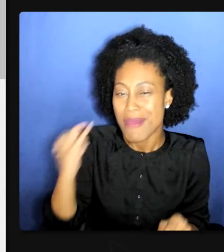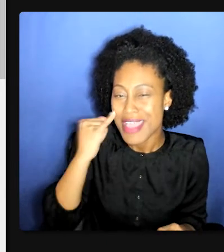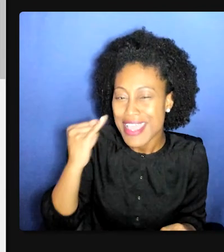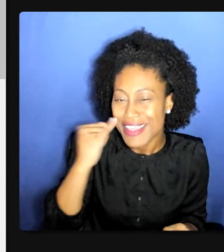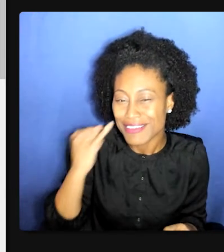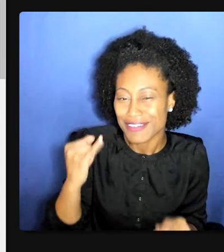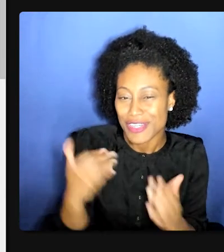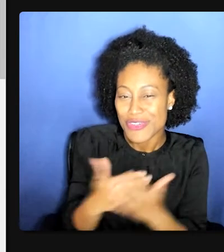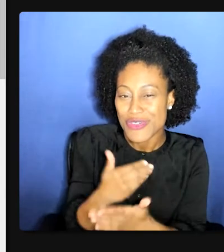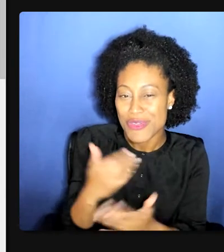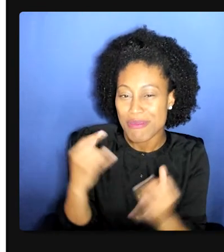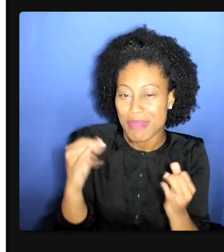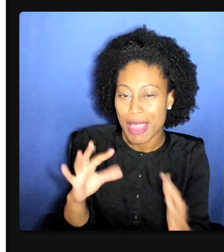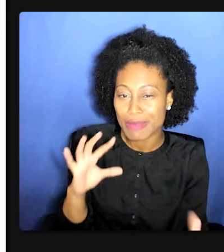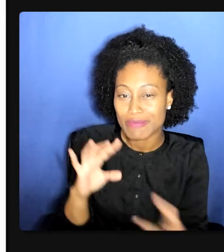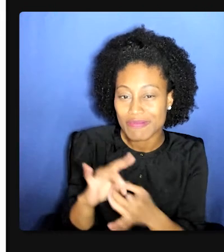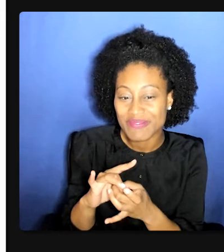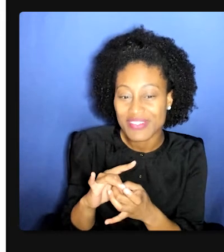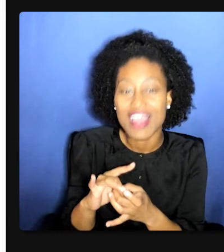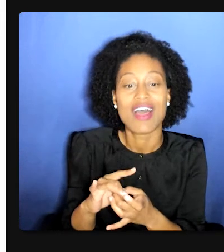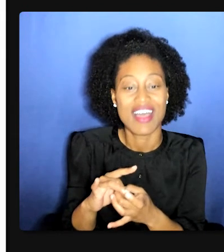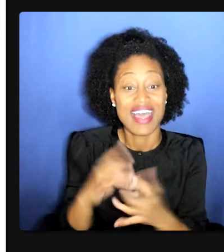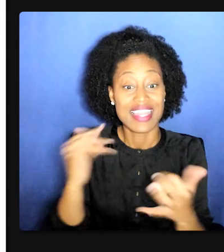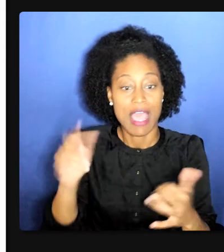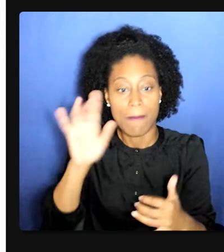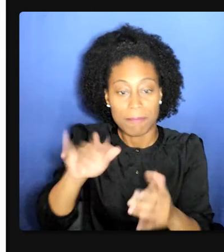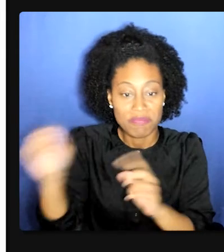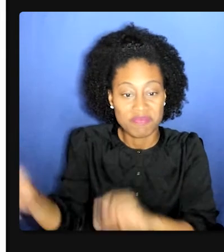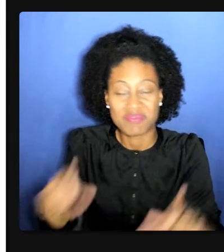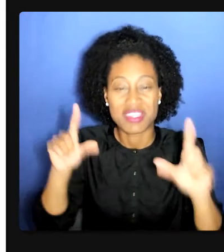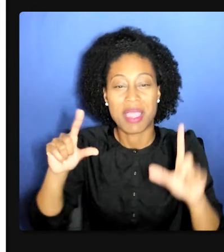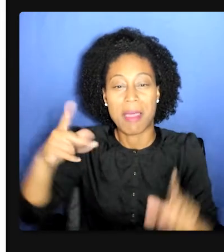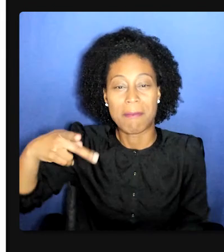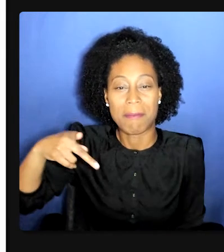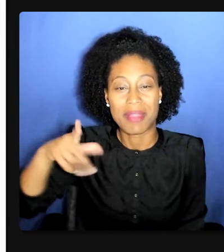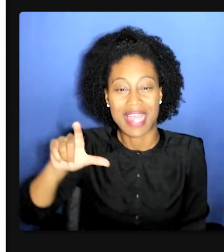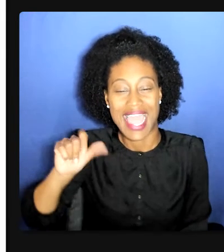For this, we'll go into the players tab. Here, we'll create a new player.